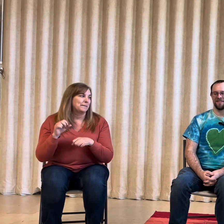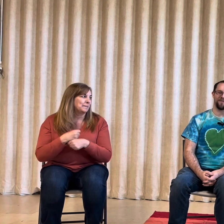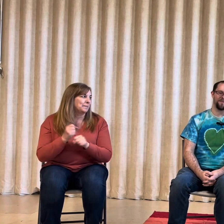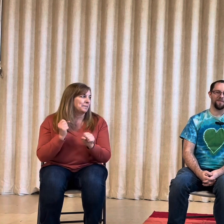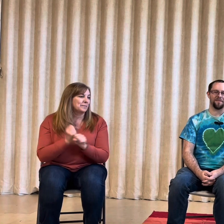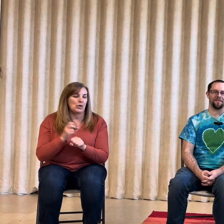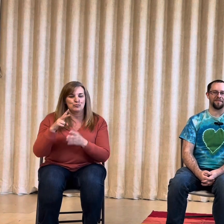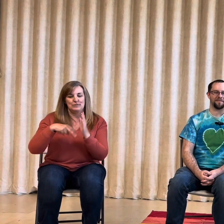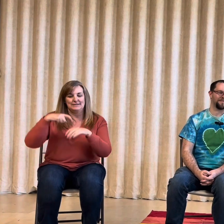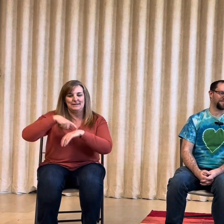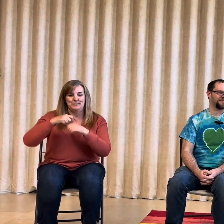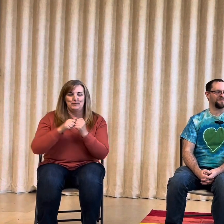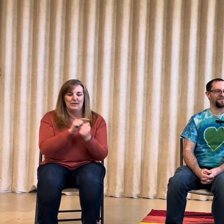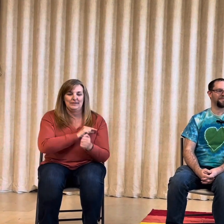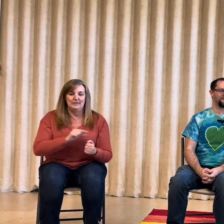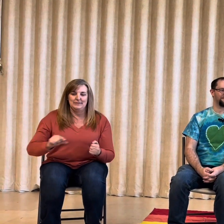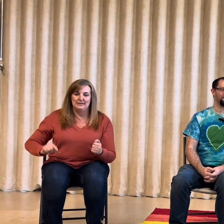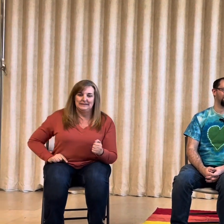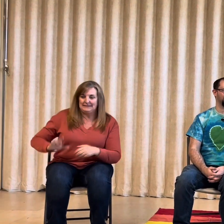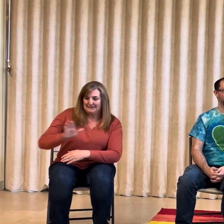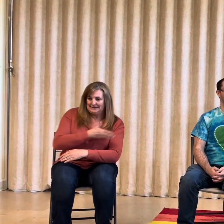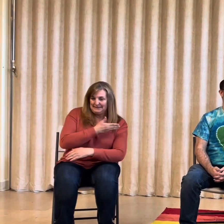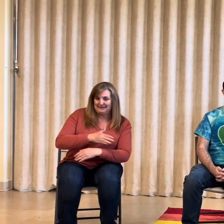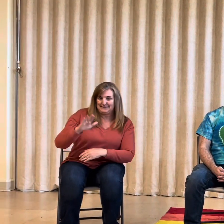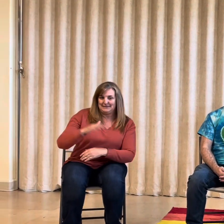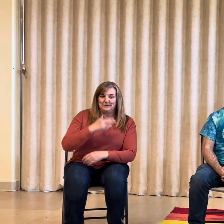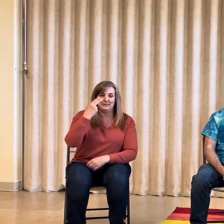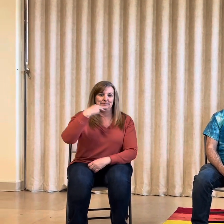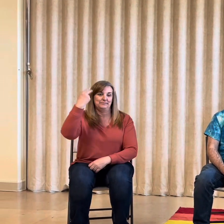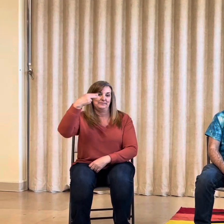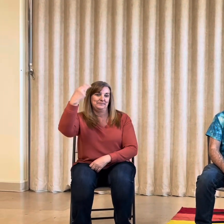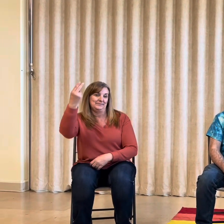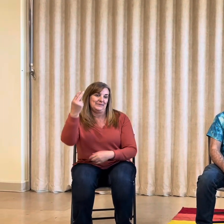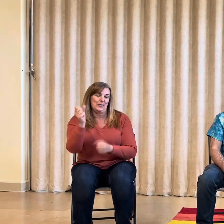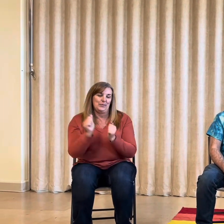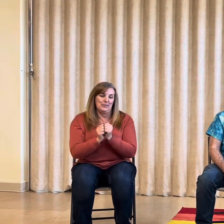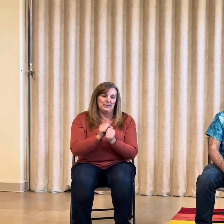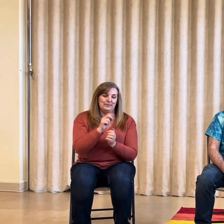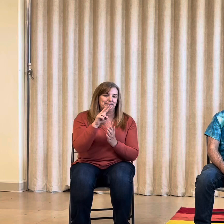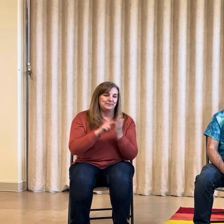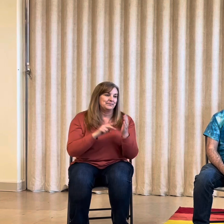with the Queens! There's songs to be singing at Reading Time with the Queens!